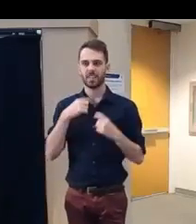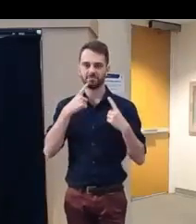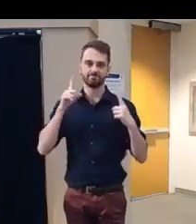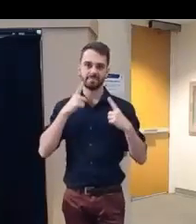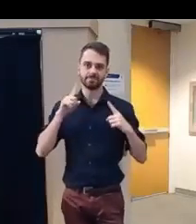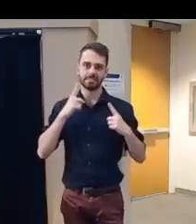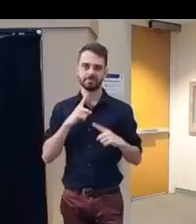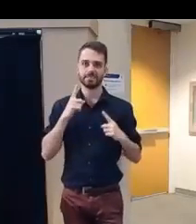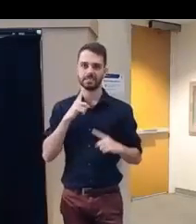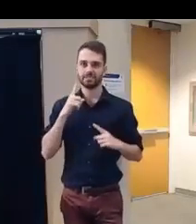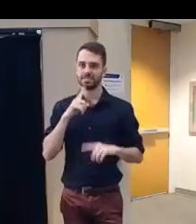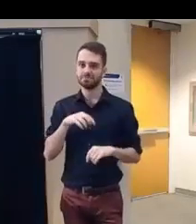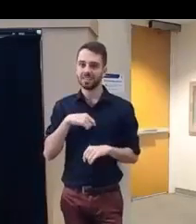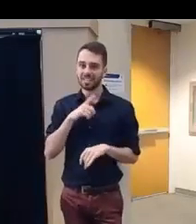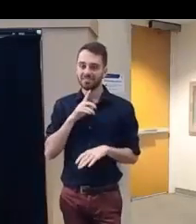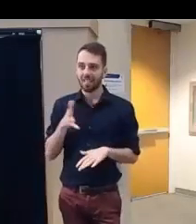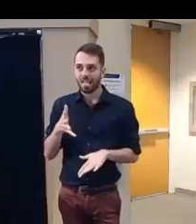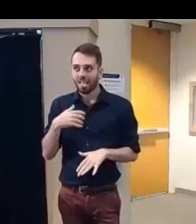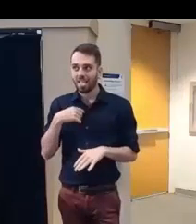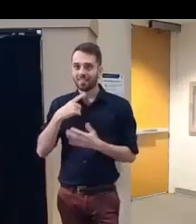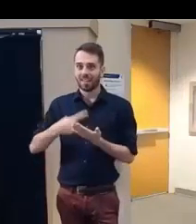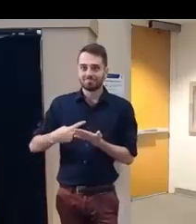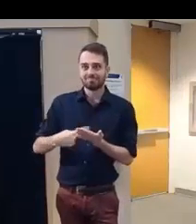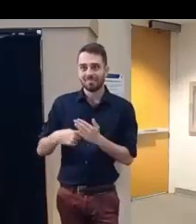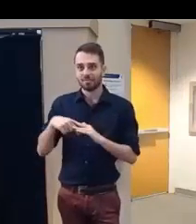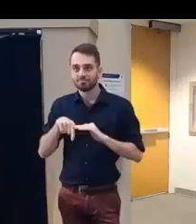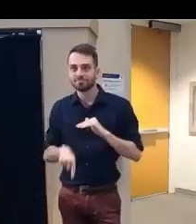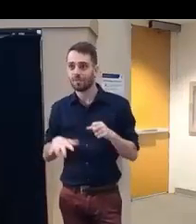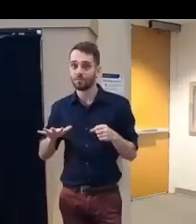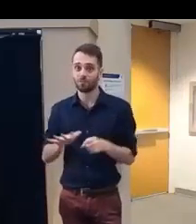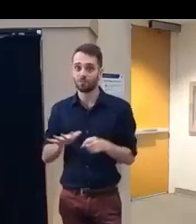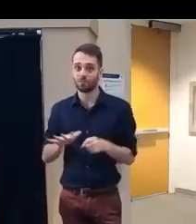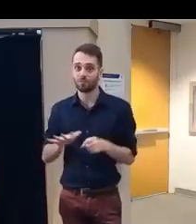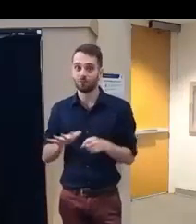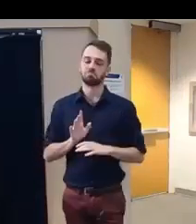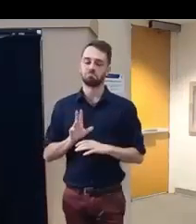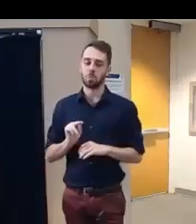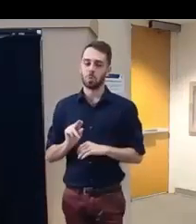to cover all of what we're doing but we really have a lot happening from before trainees even